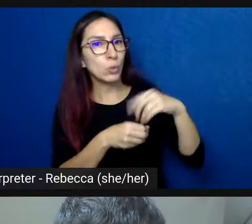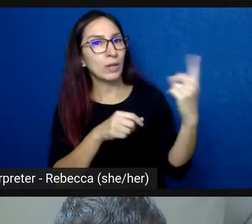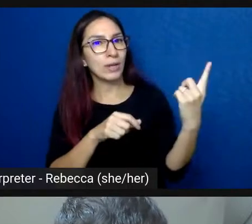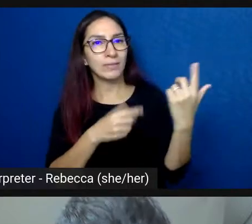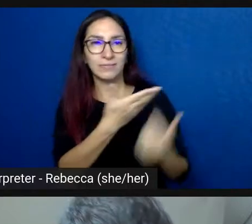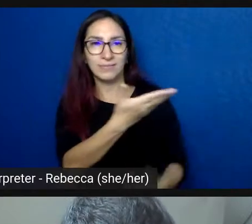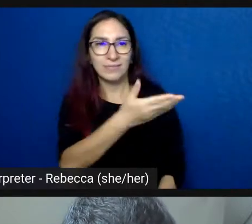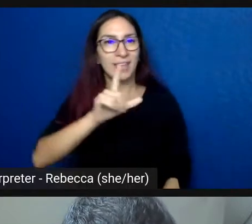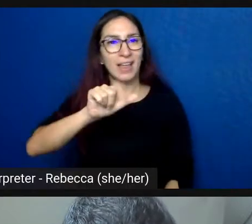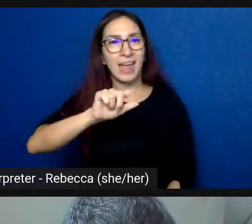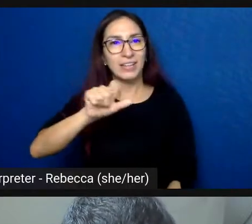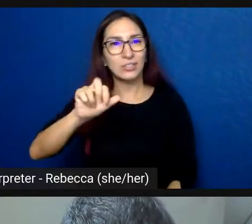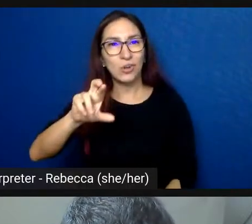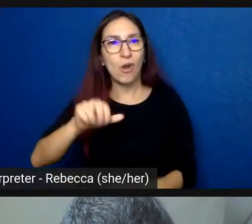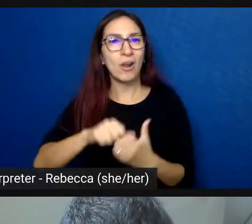So that is why I think it is so valuable that